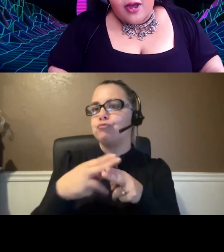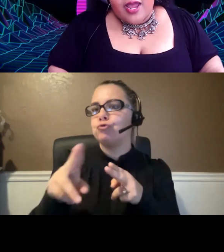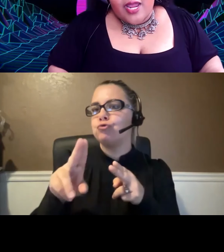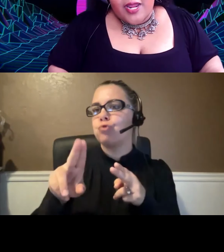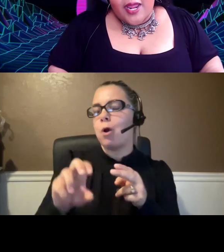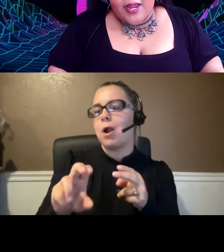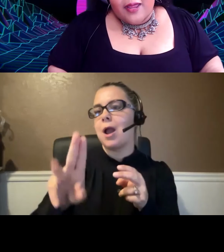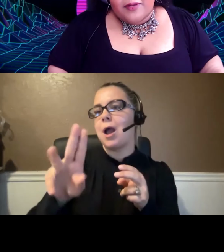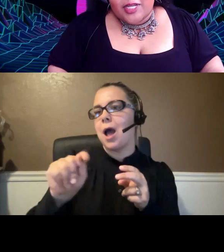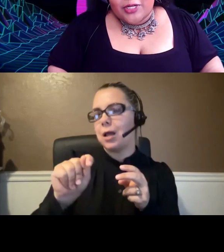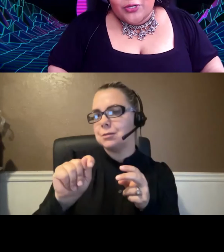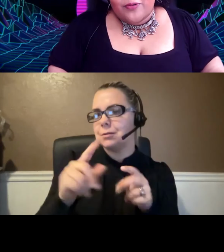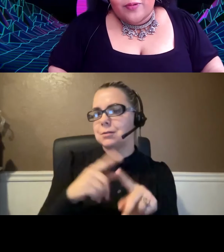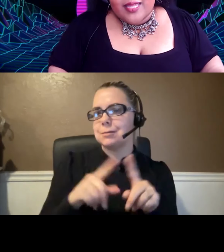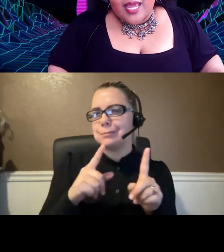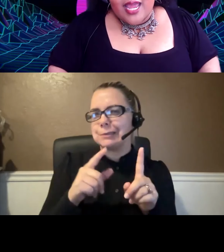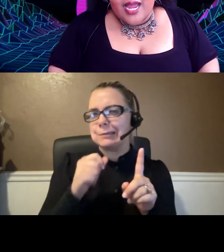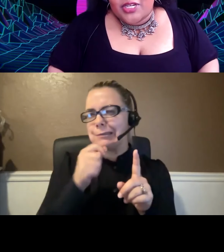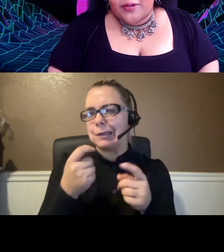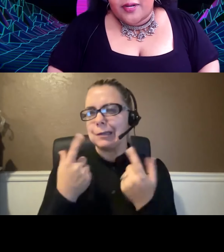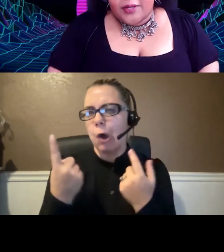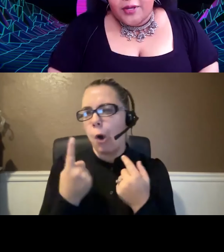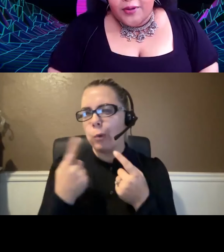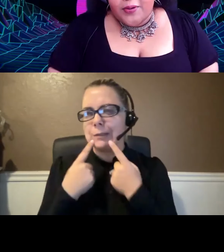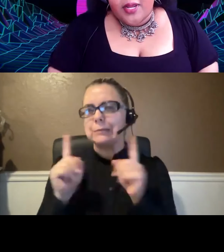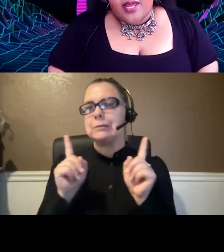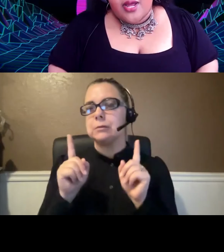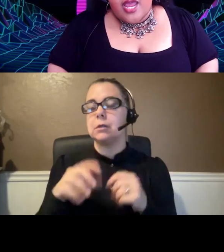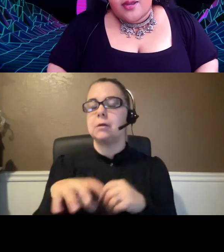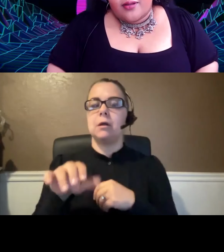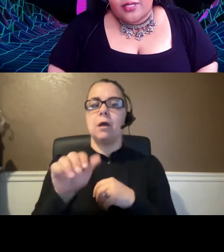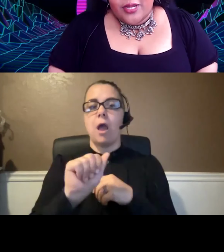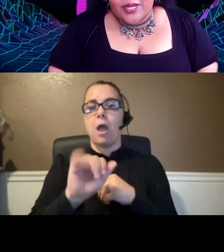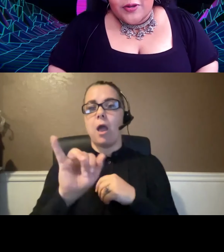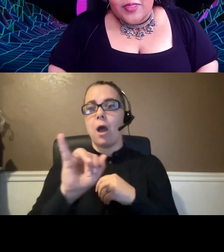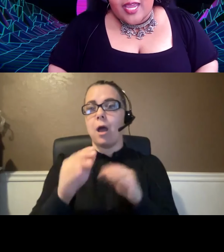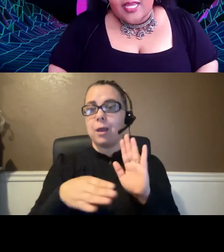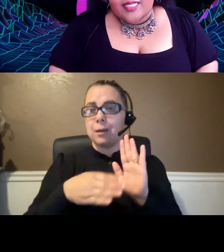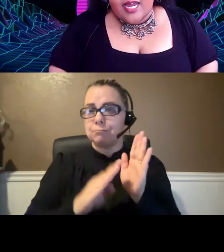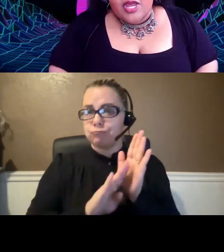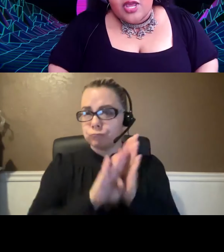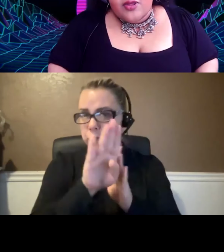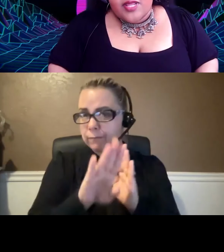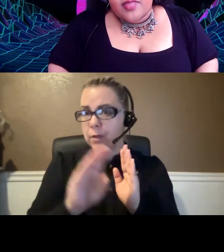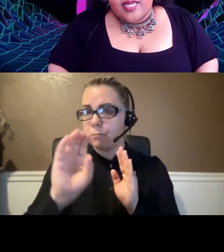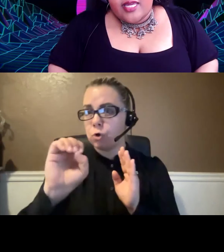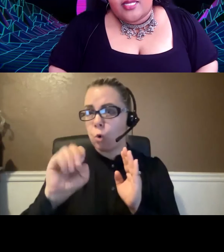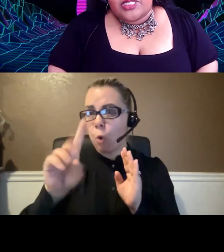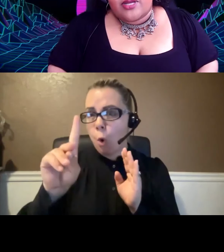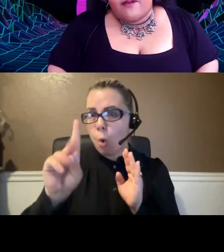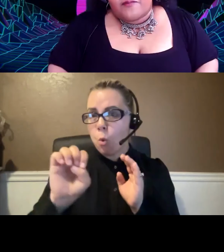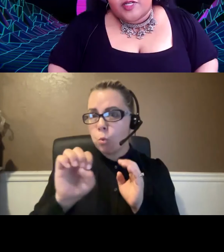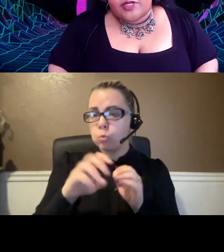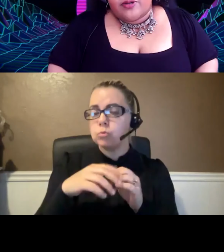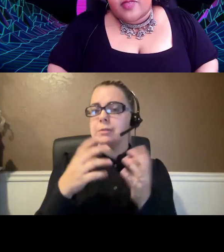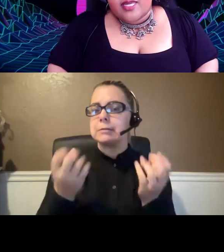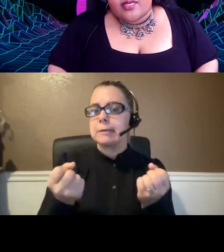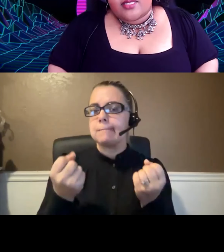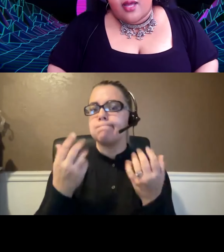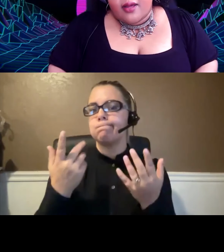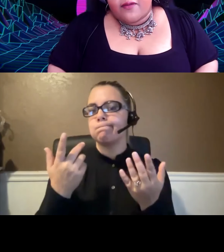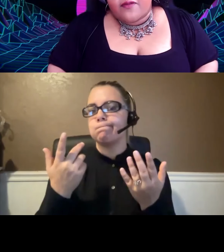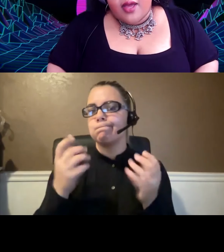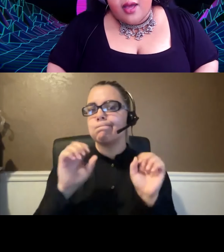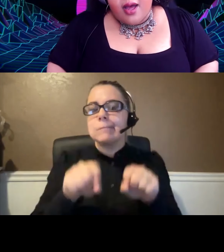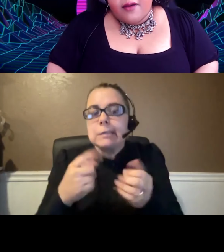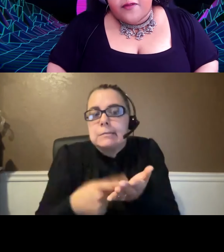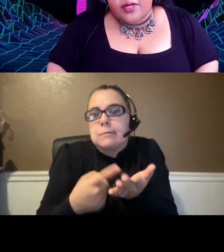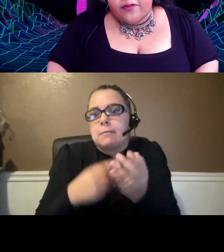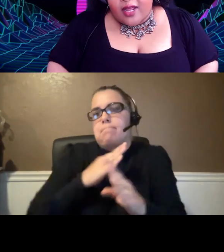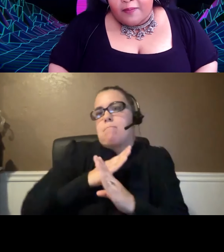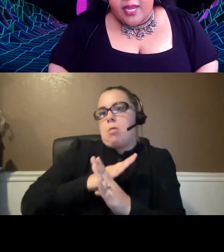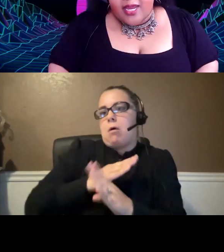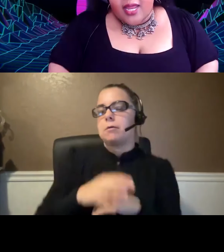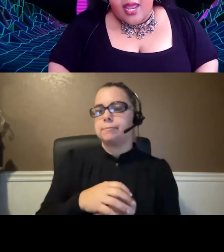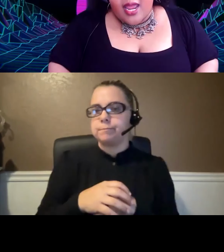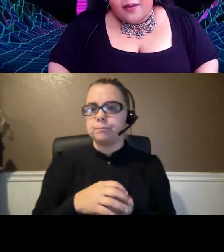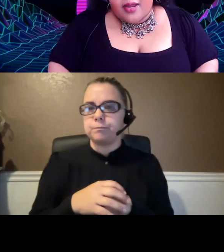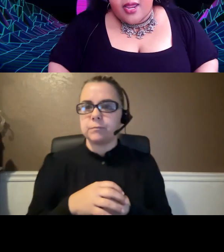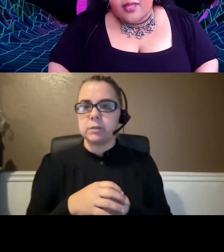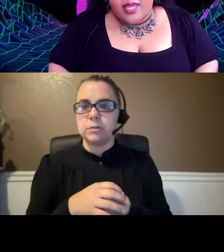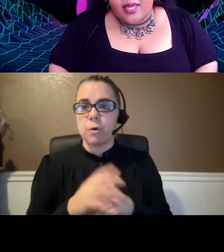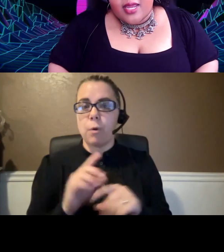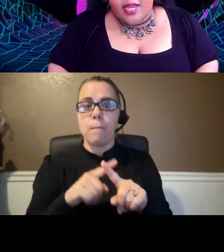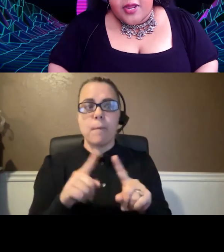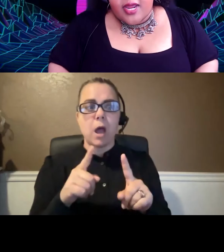a potential with AI-Generated code, is that the ease of developing and thinking and